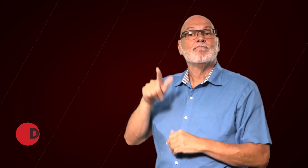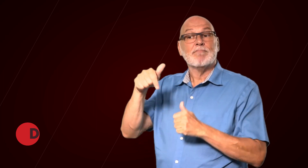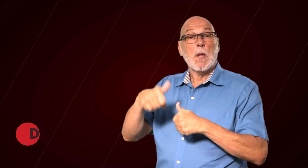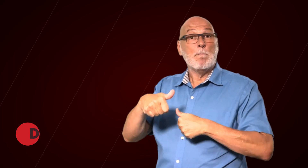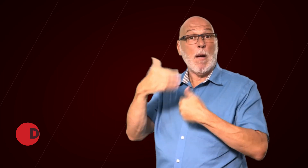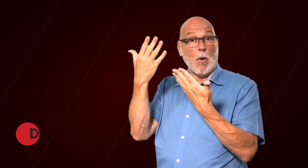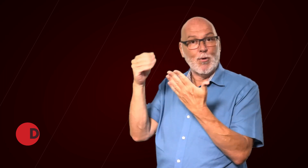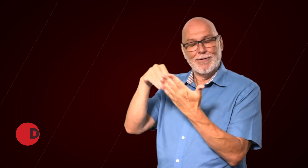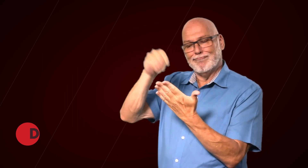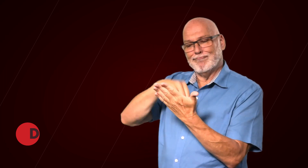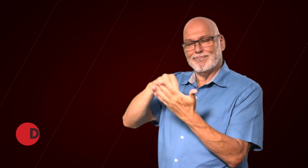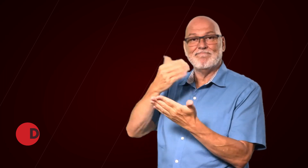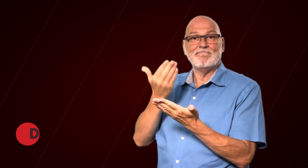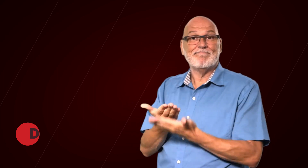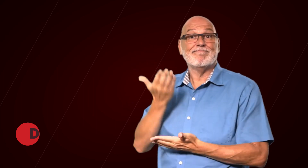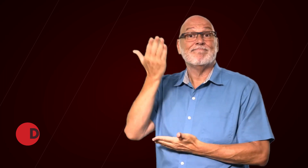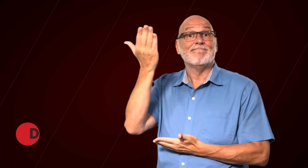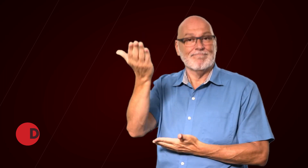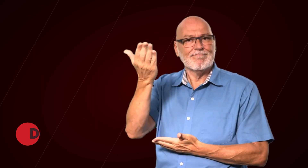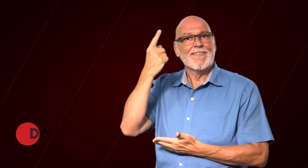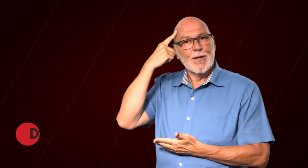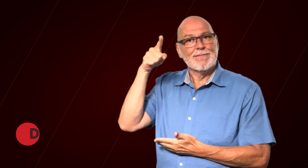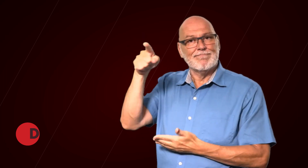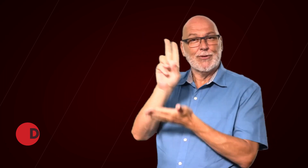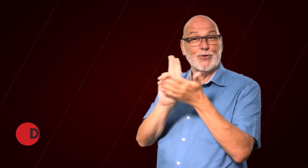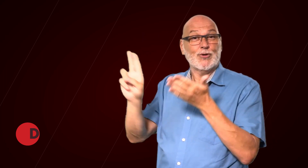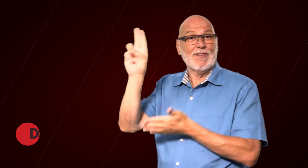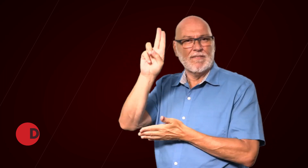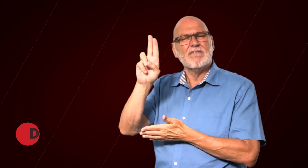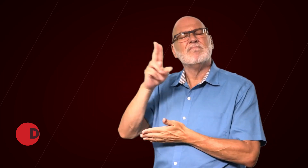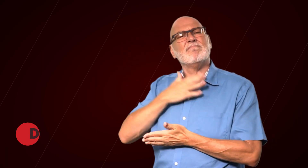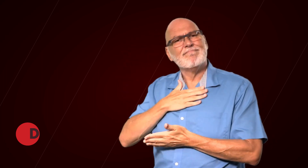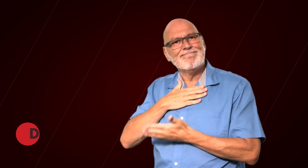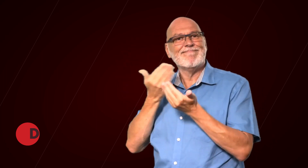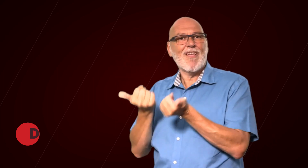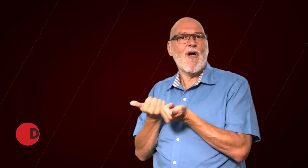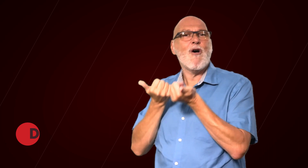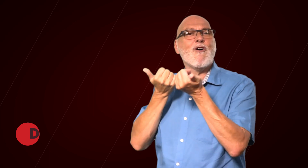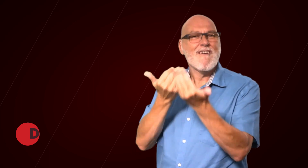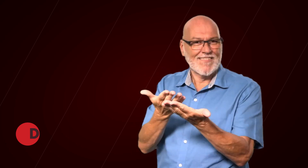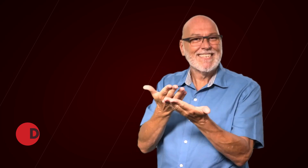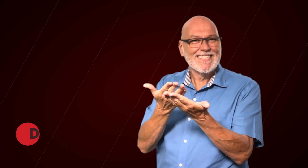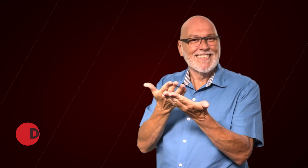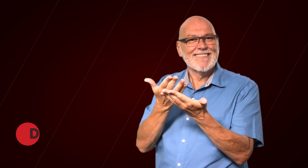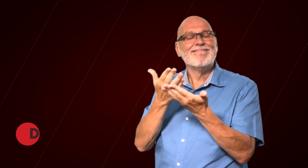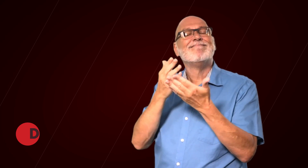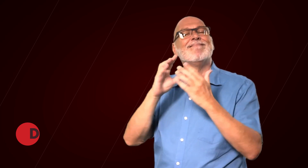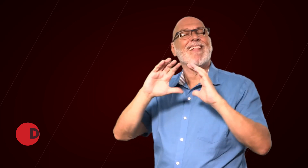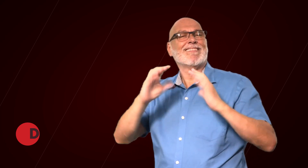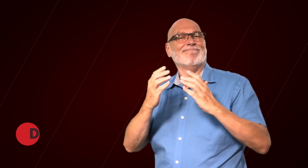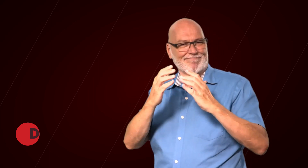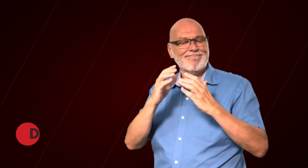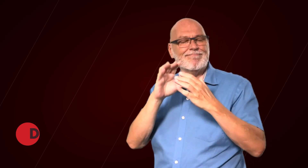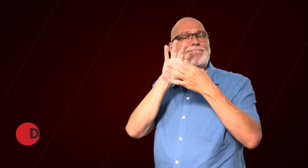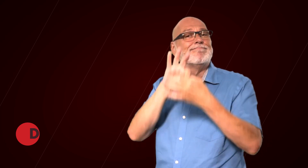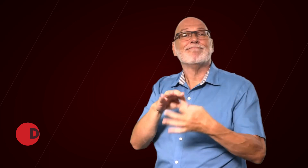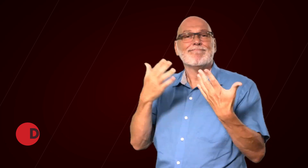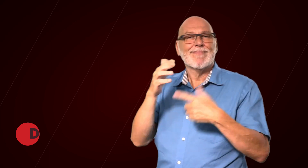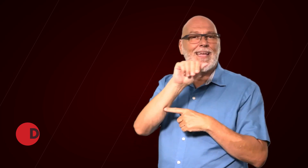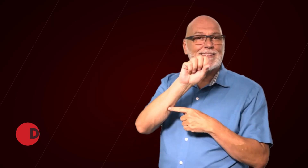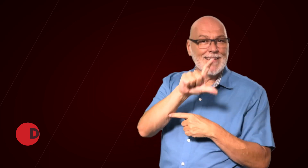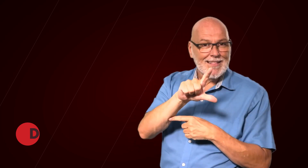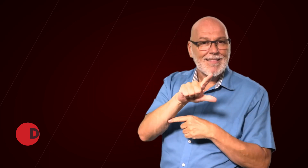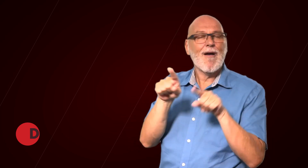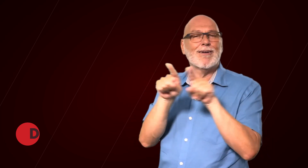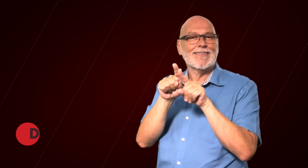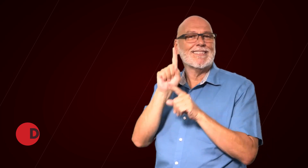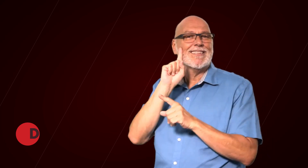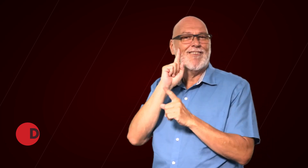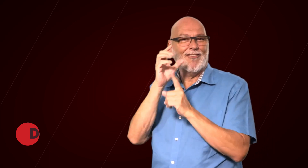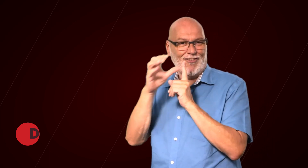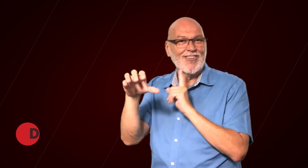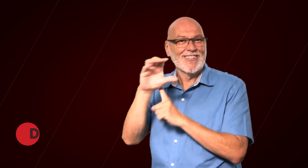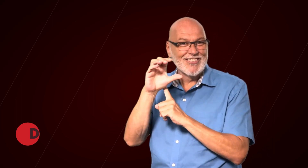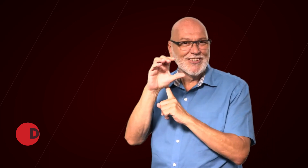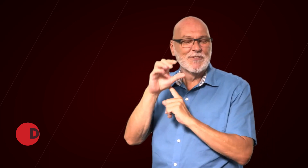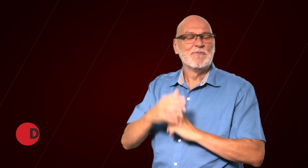a proposal for the university to offer a course on ASL and Deaf culture.